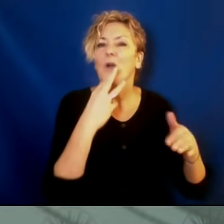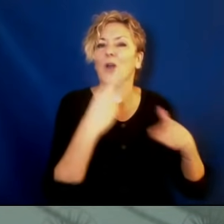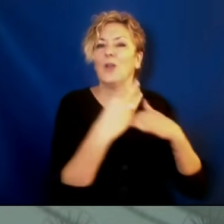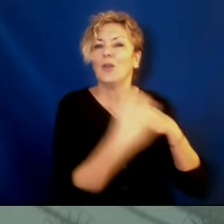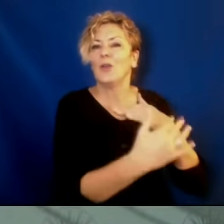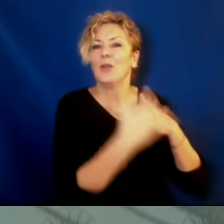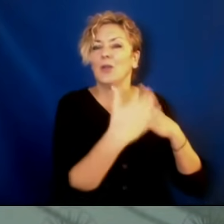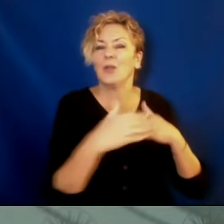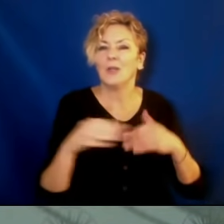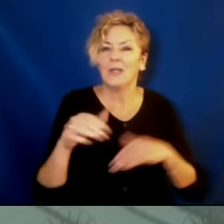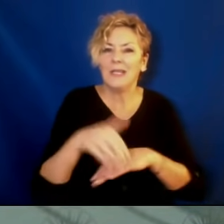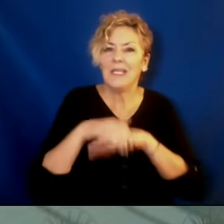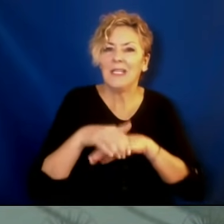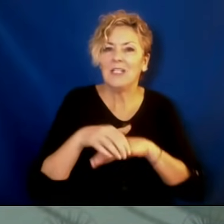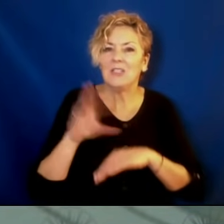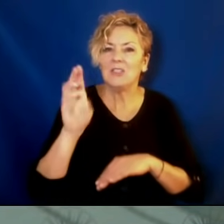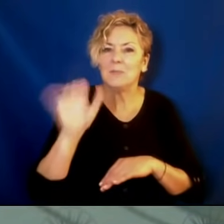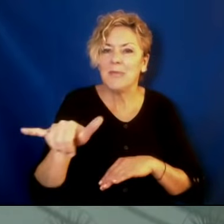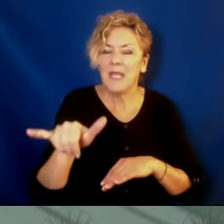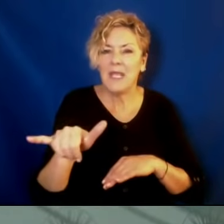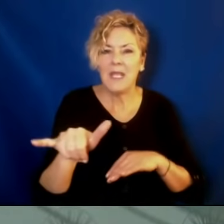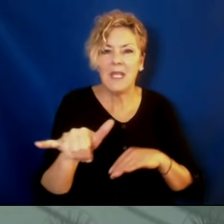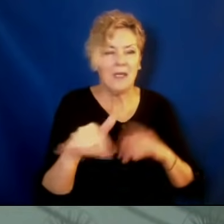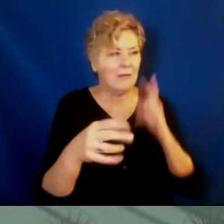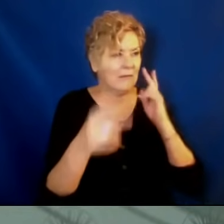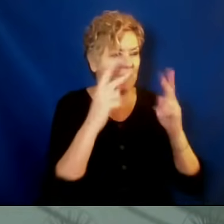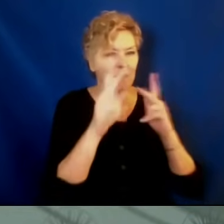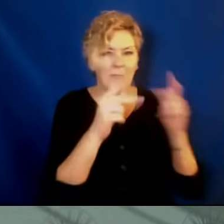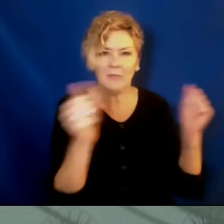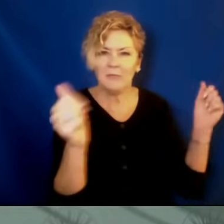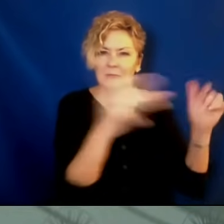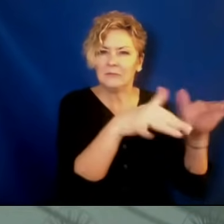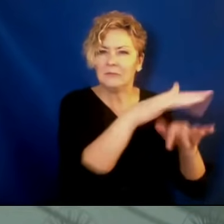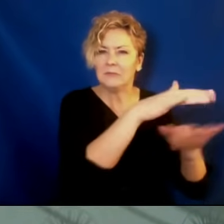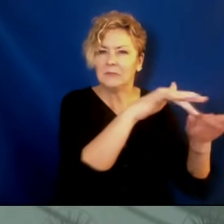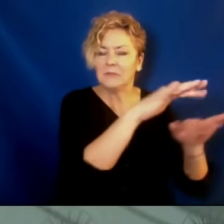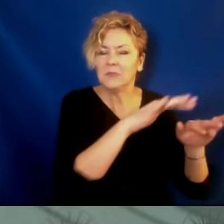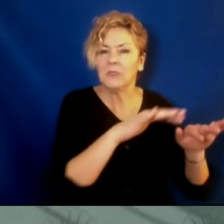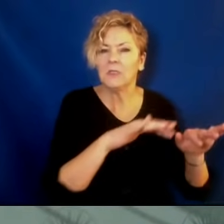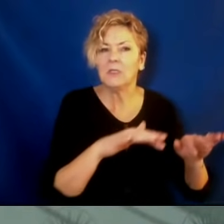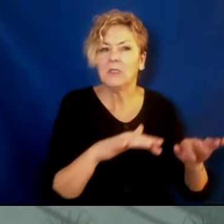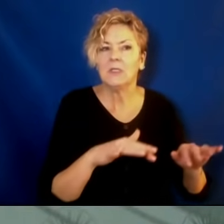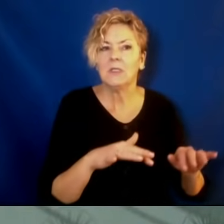and we have dealt with them, I can recall events that occurred